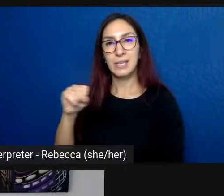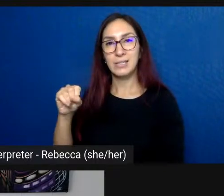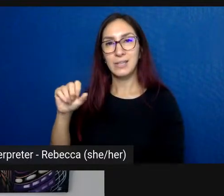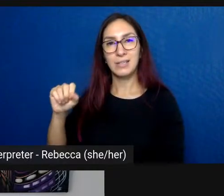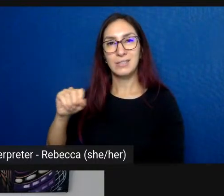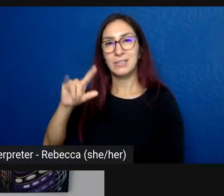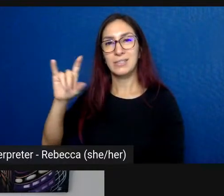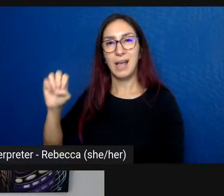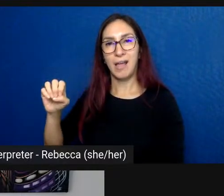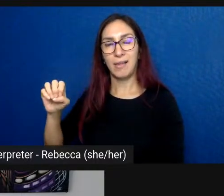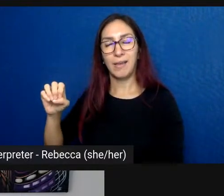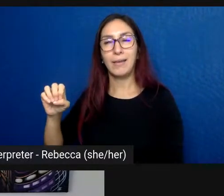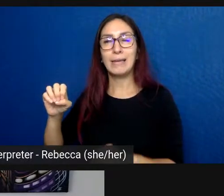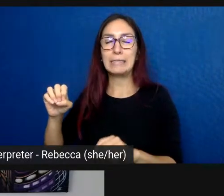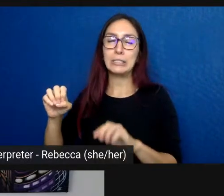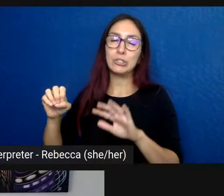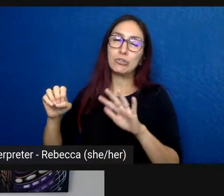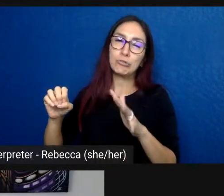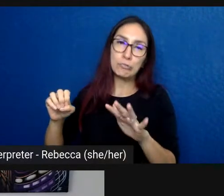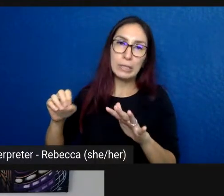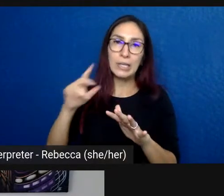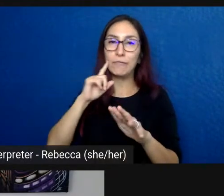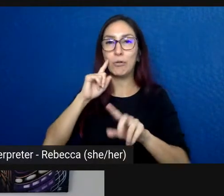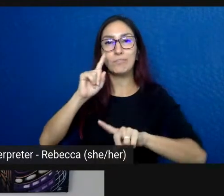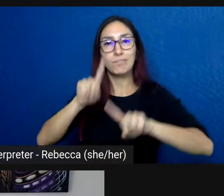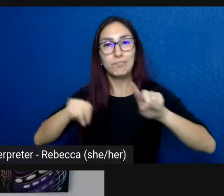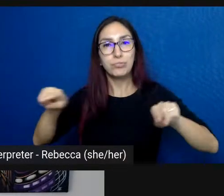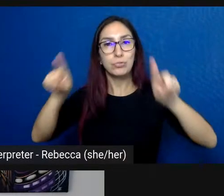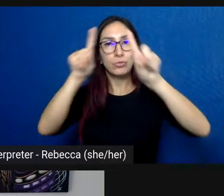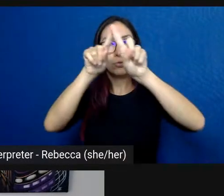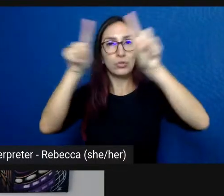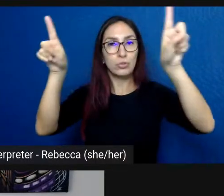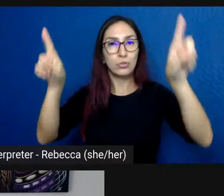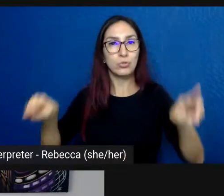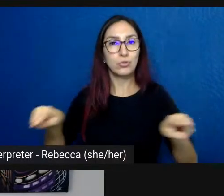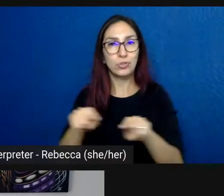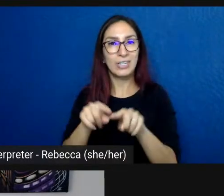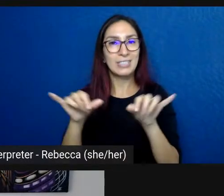A lot of it would be applicable to CSS styling and accounting